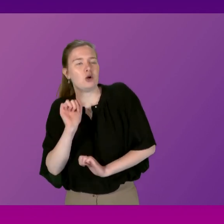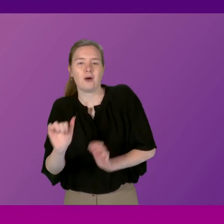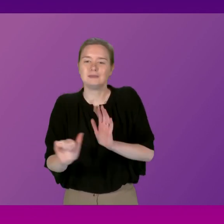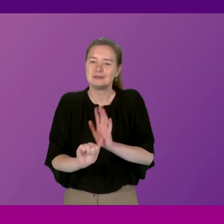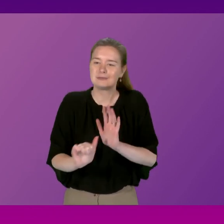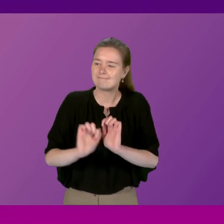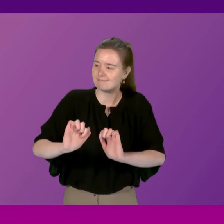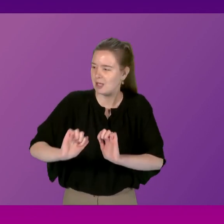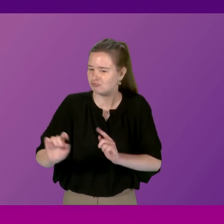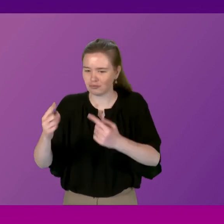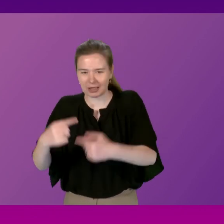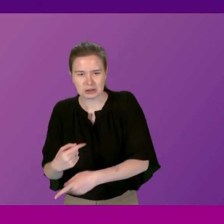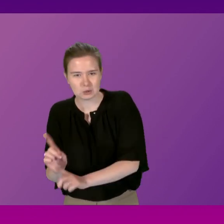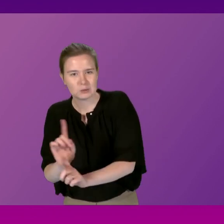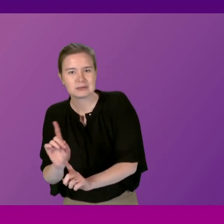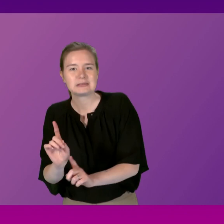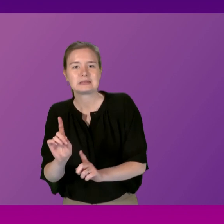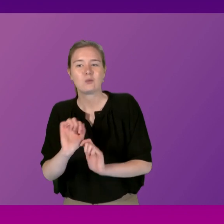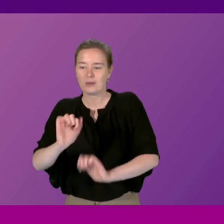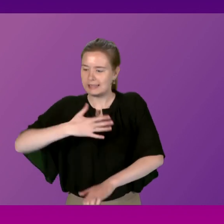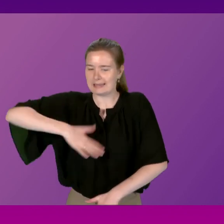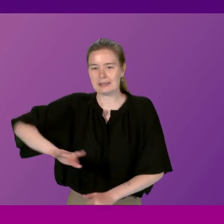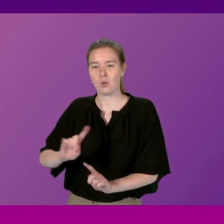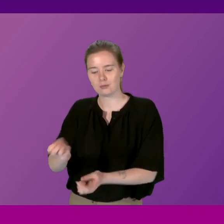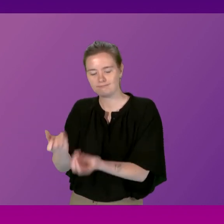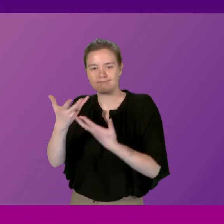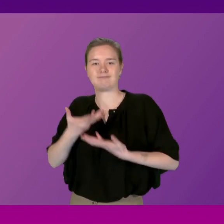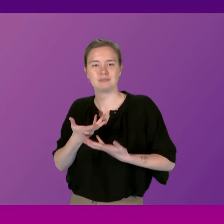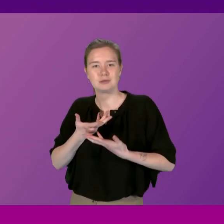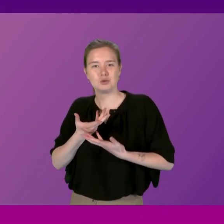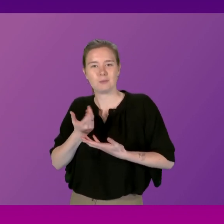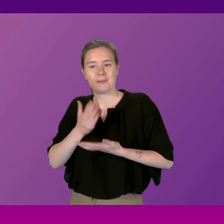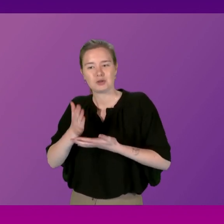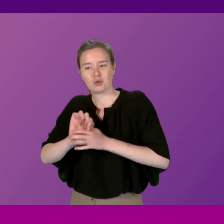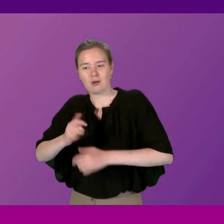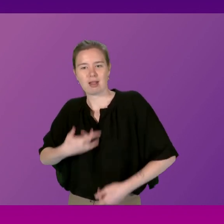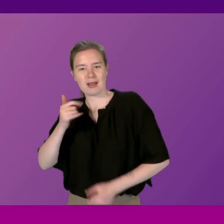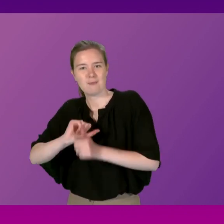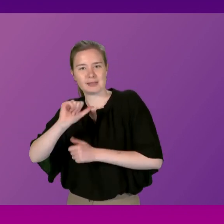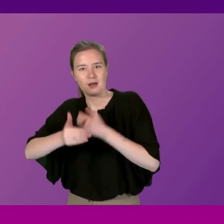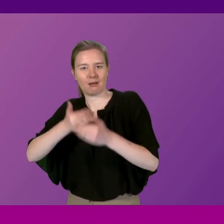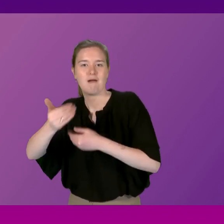that they faced and what they needed to make their lives better, and I am quite sure that